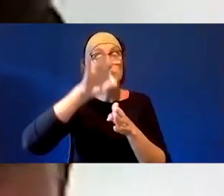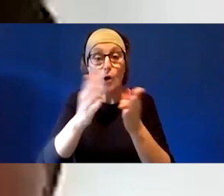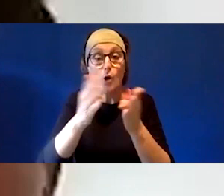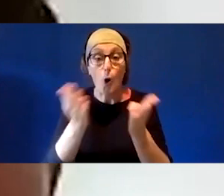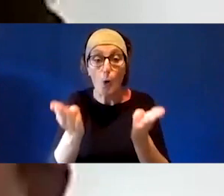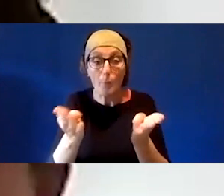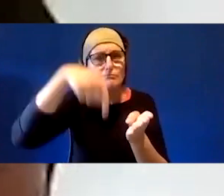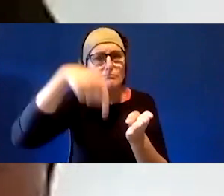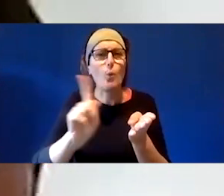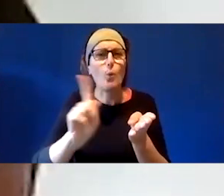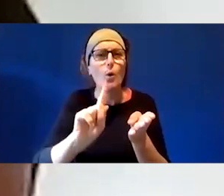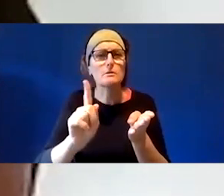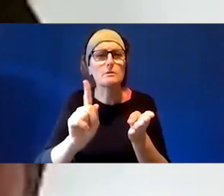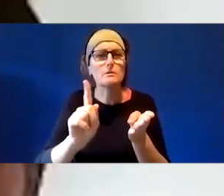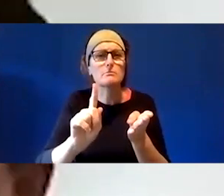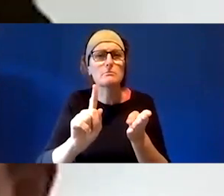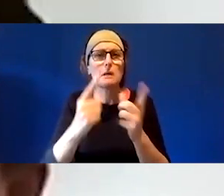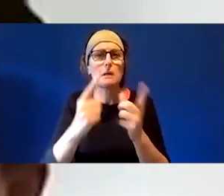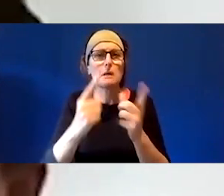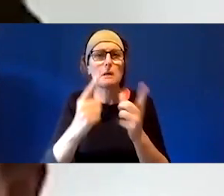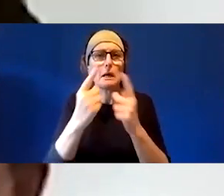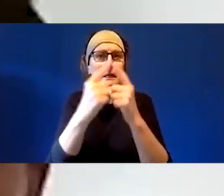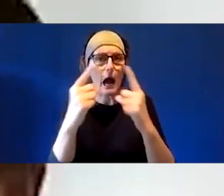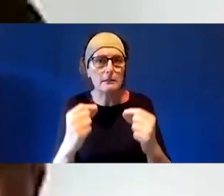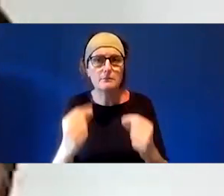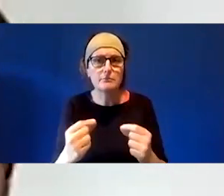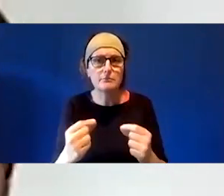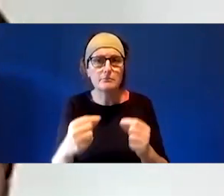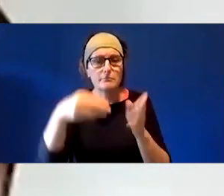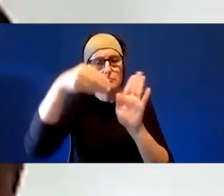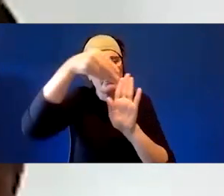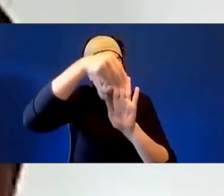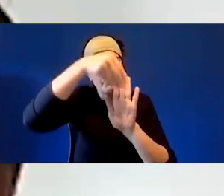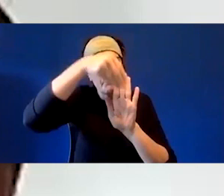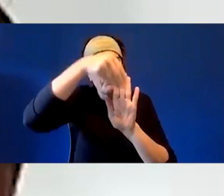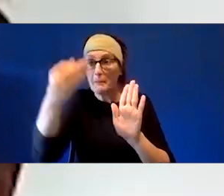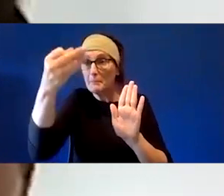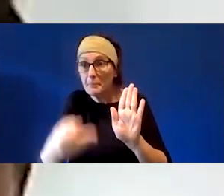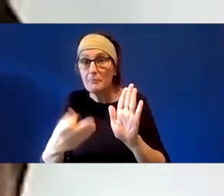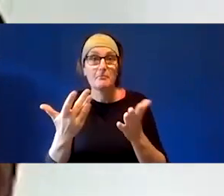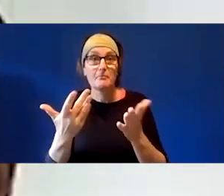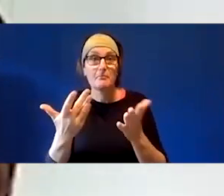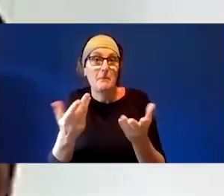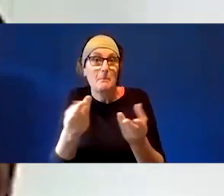Are there lots of card? Sections with no cards, maybe just a prescription?